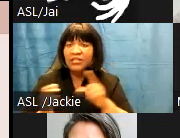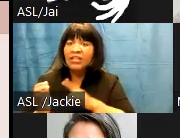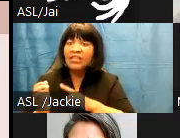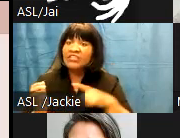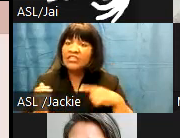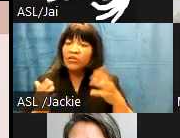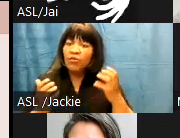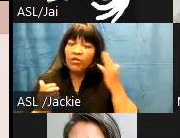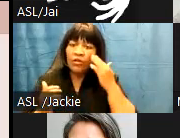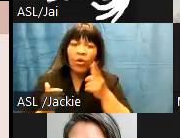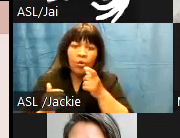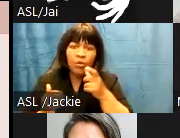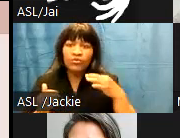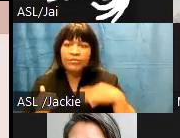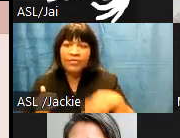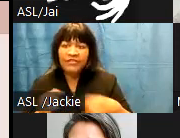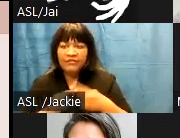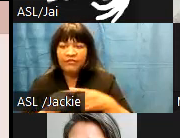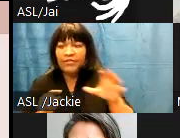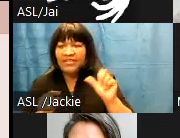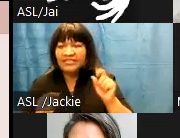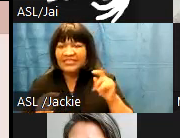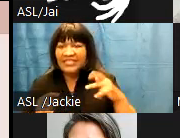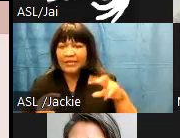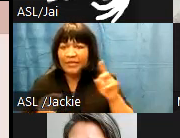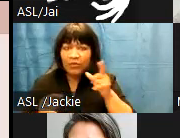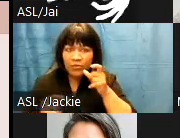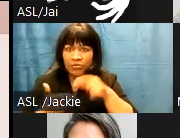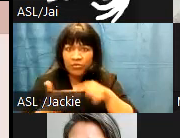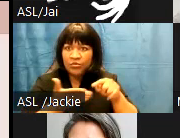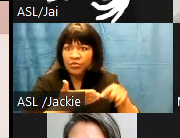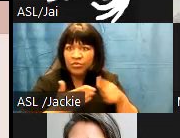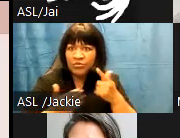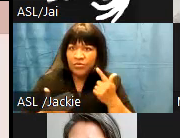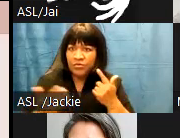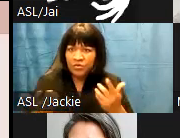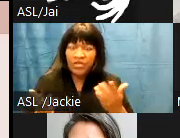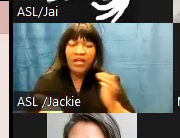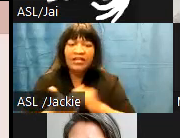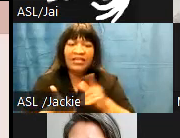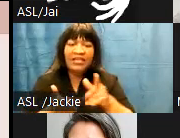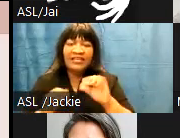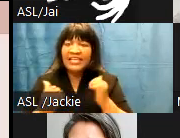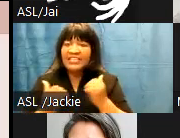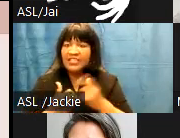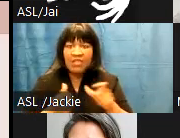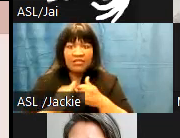to know who is benefitting from these stipends. And so agencies, to comply with this mandate,